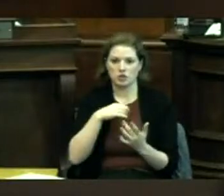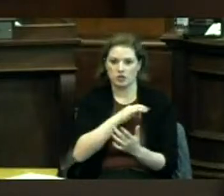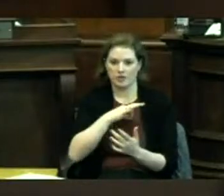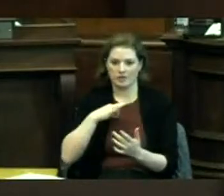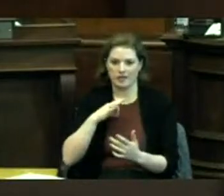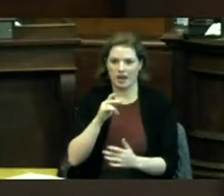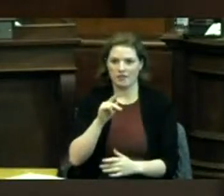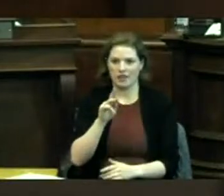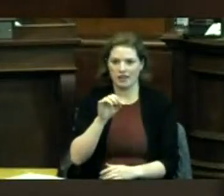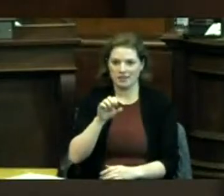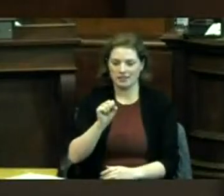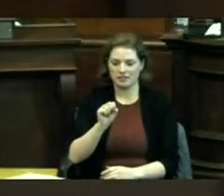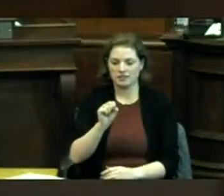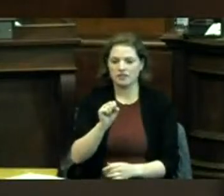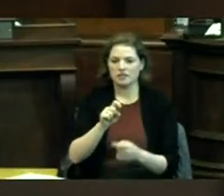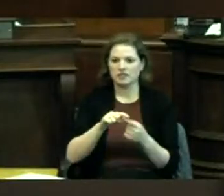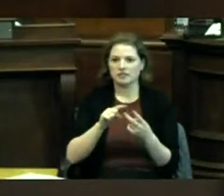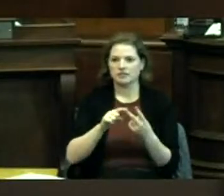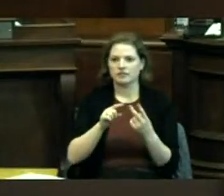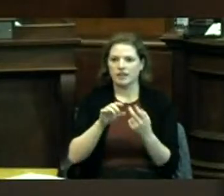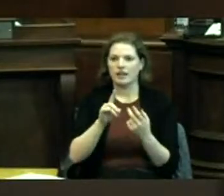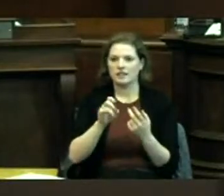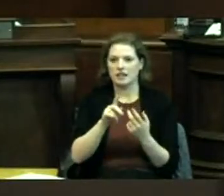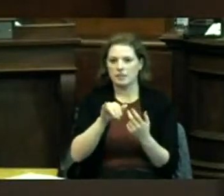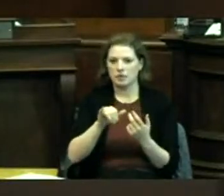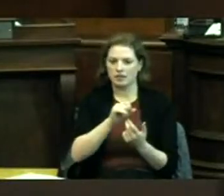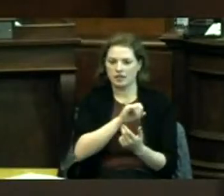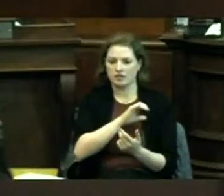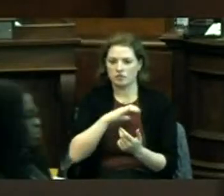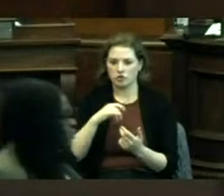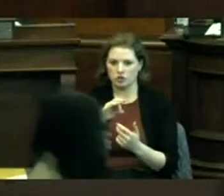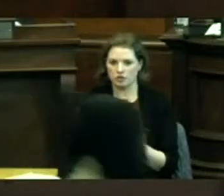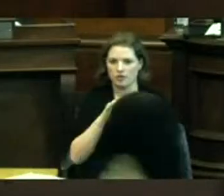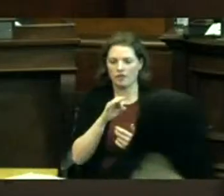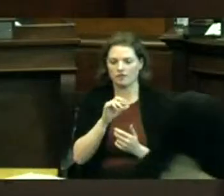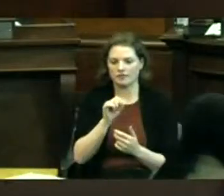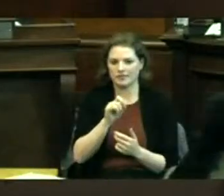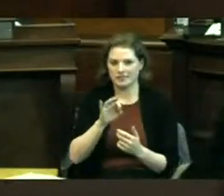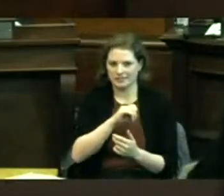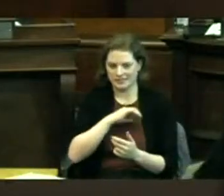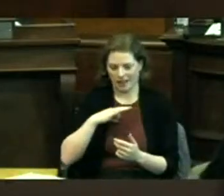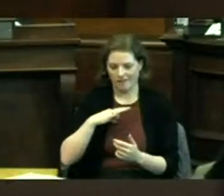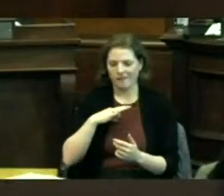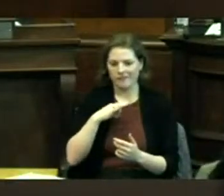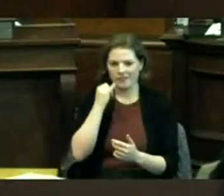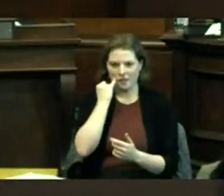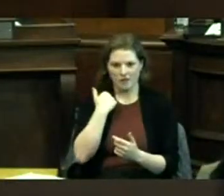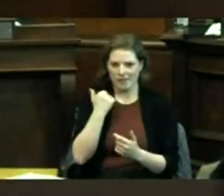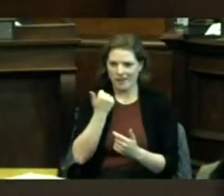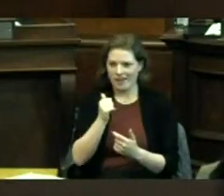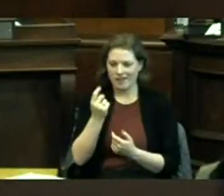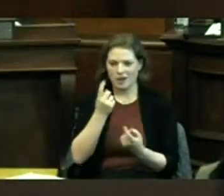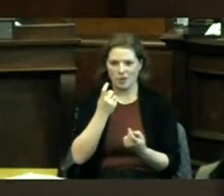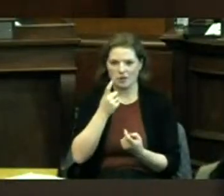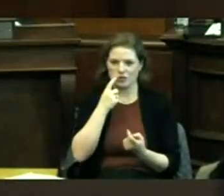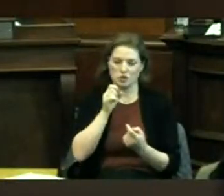Rochester residents. Please contact Chief of Staff James and